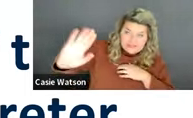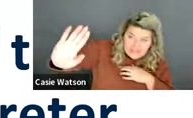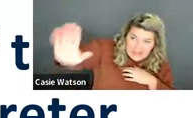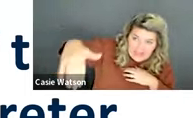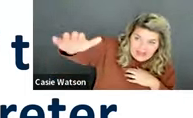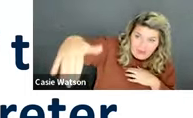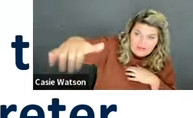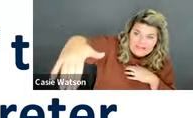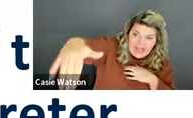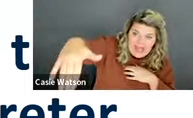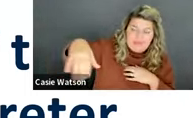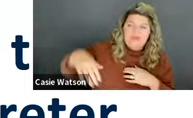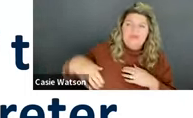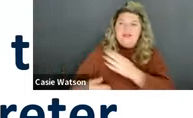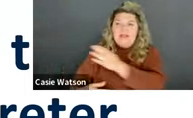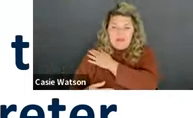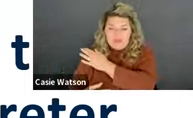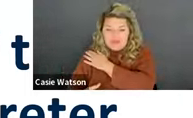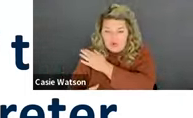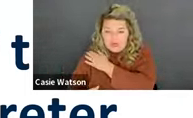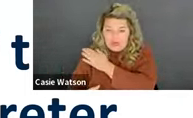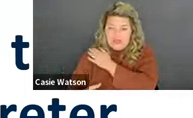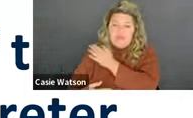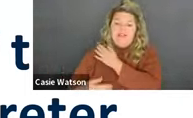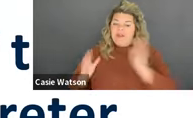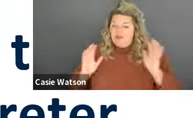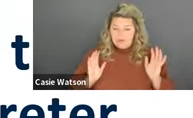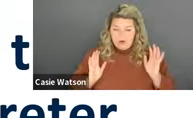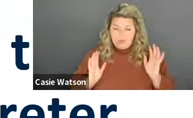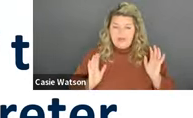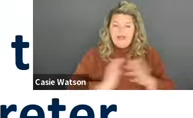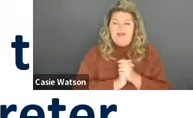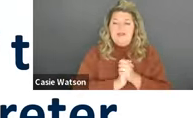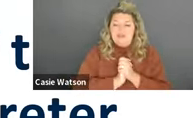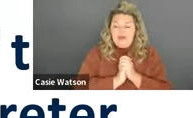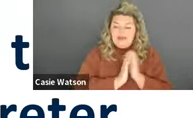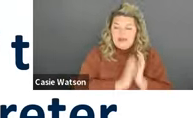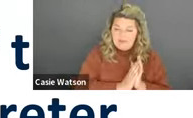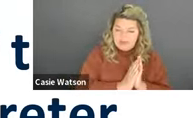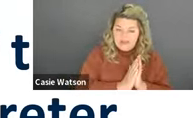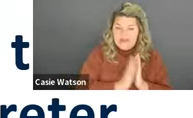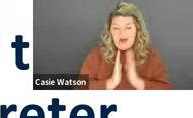but just like, hey, or a tap. A tap on the shoulder is very appropriate to a Deaf person,